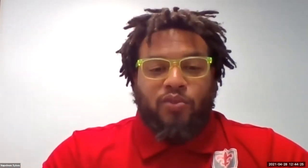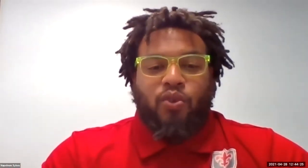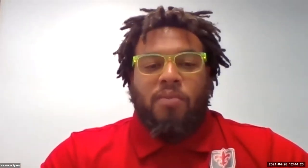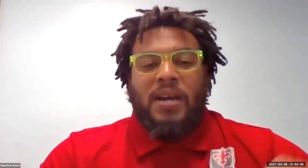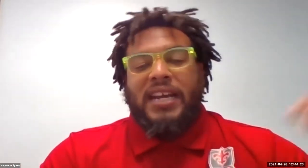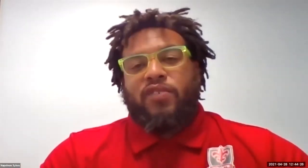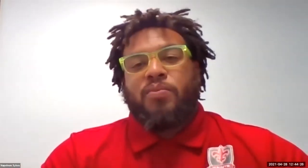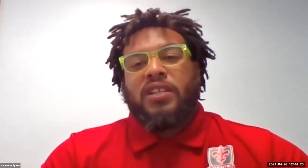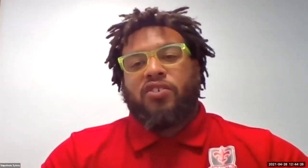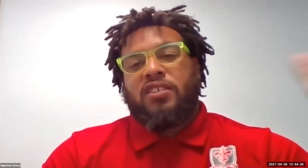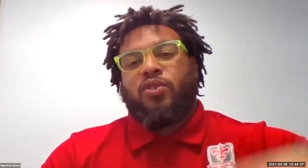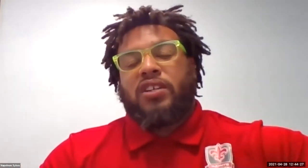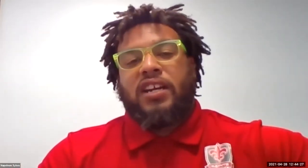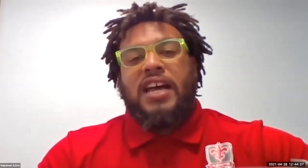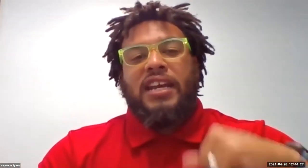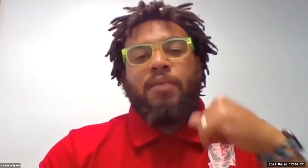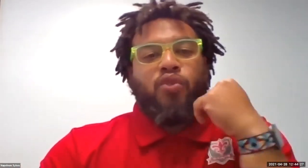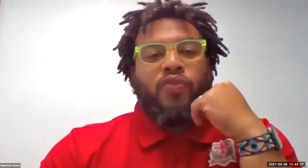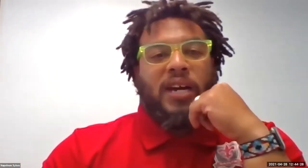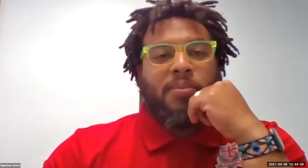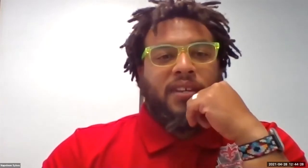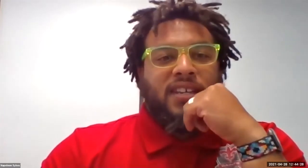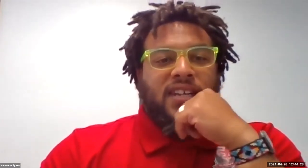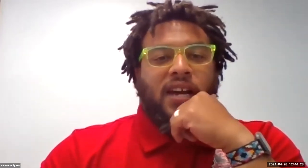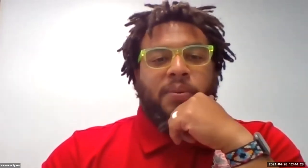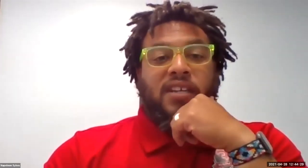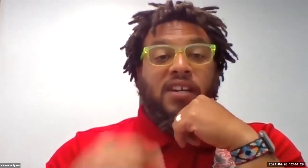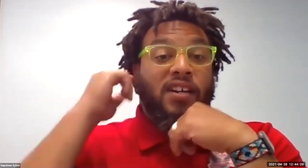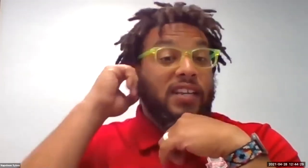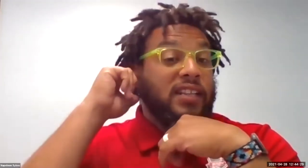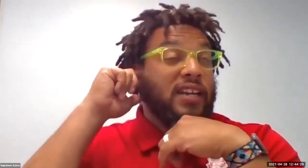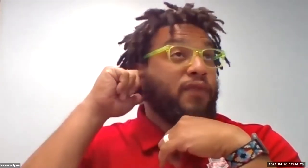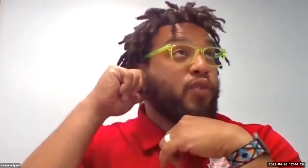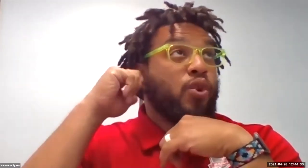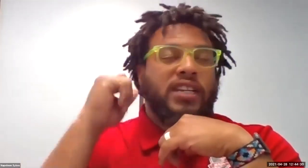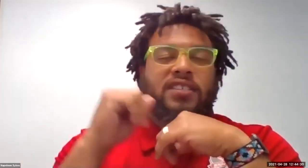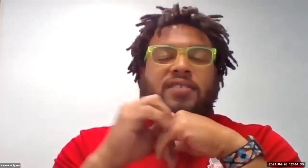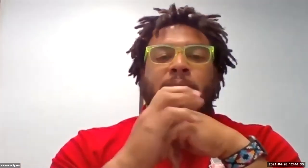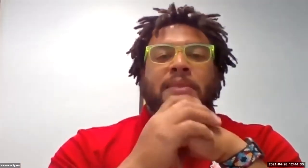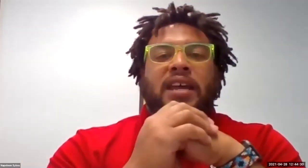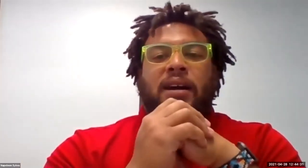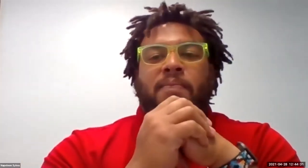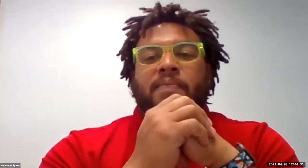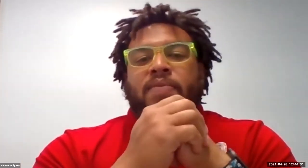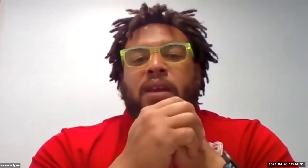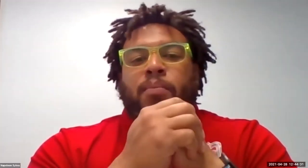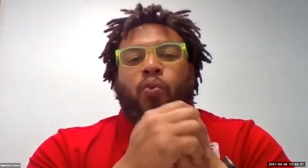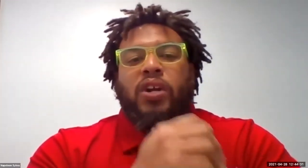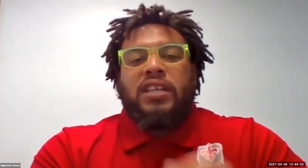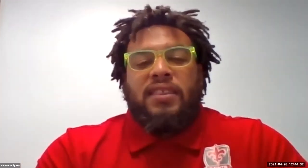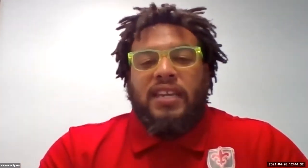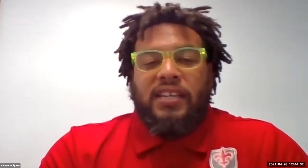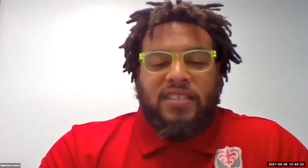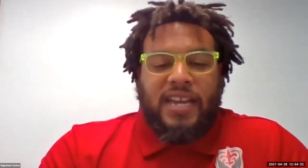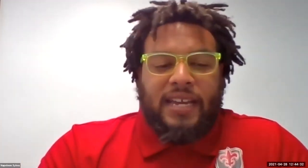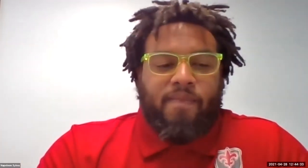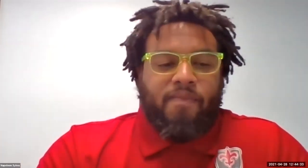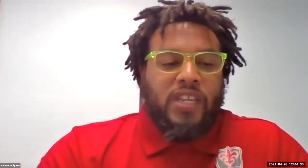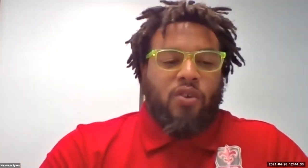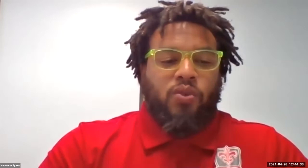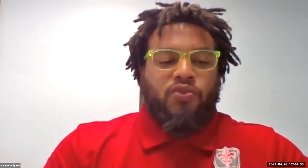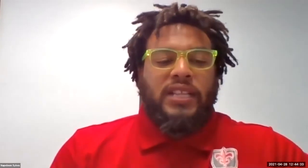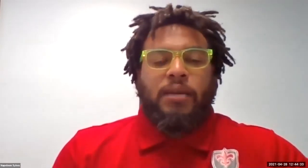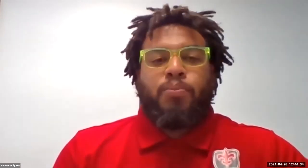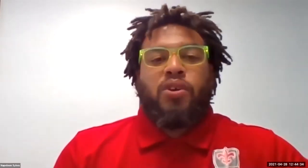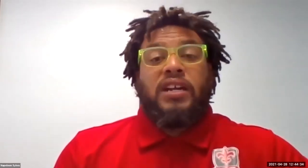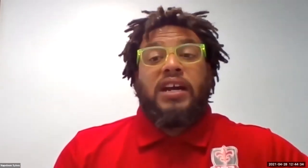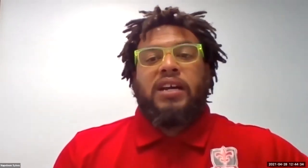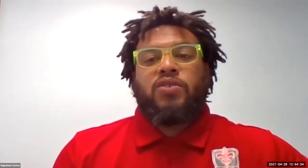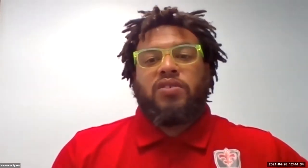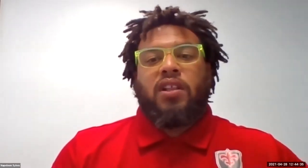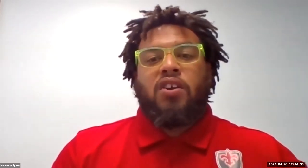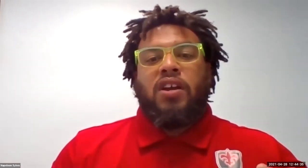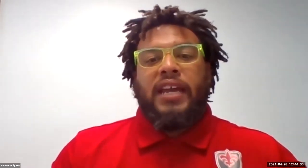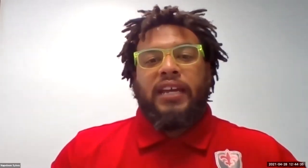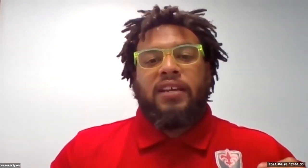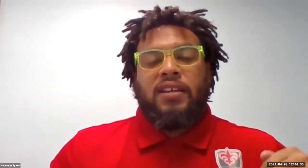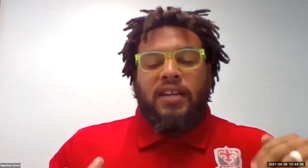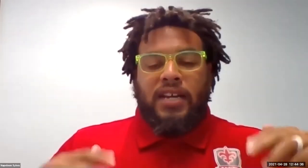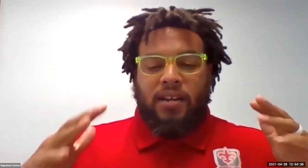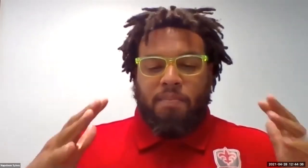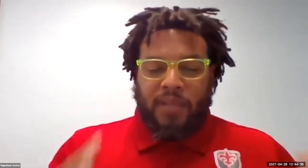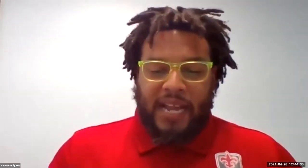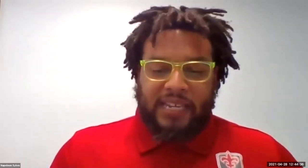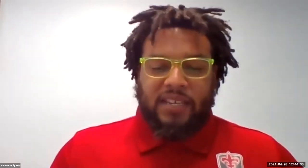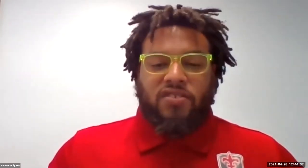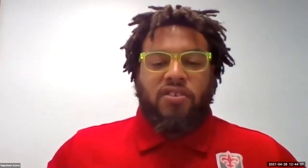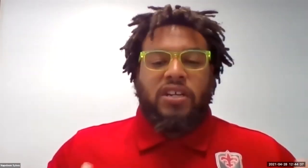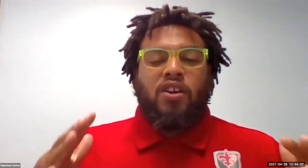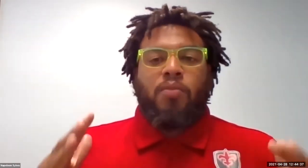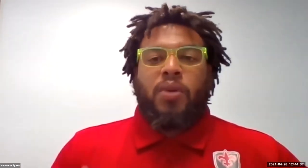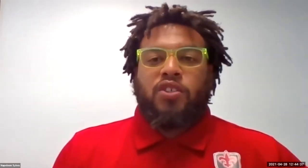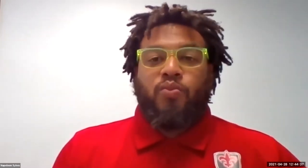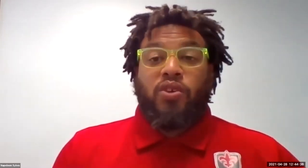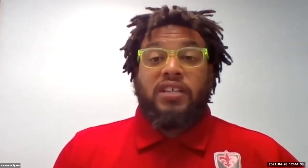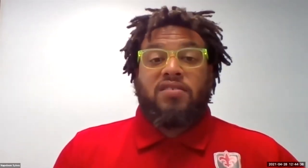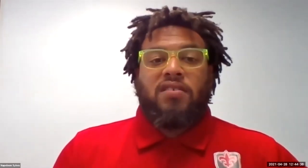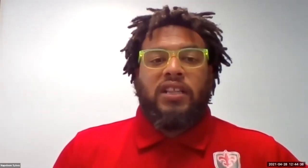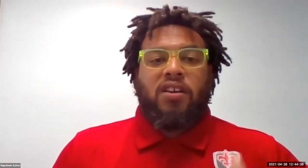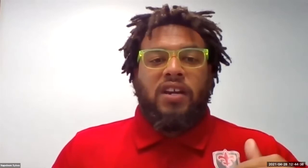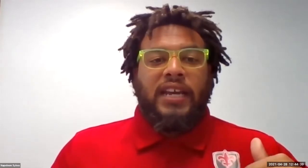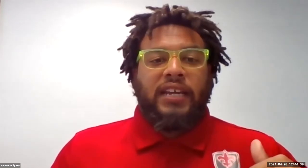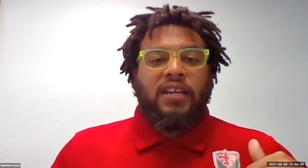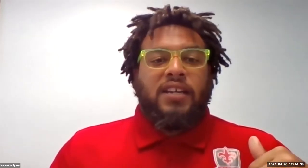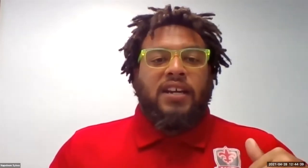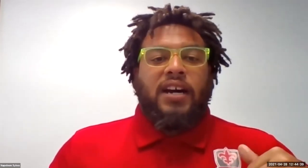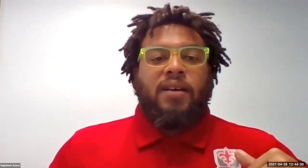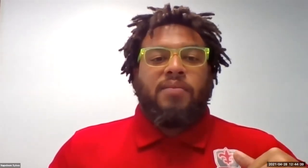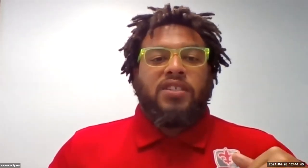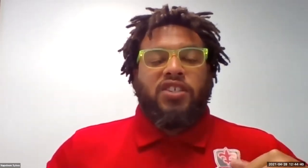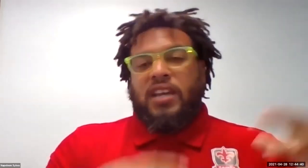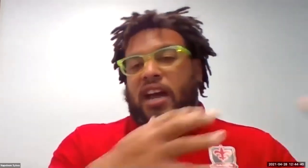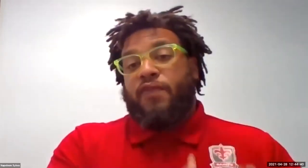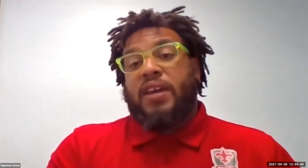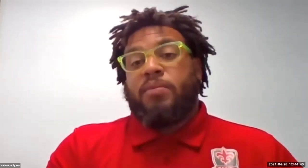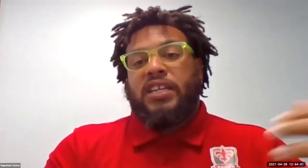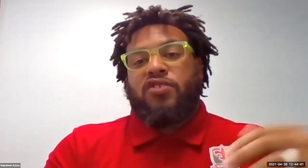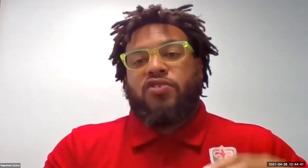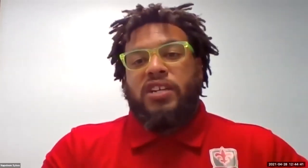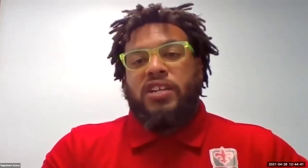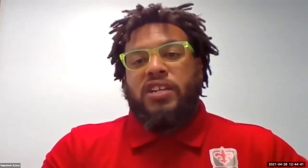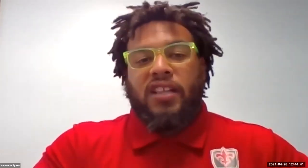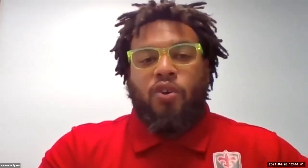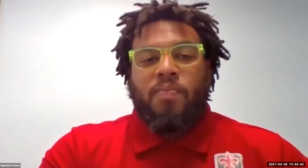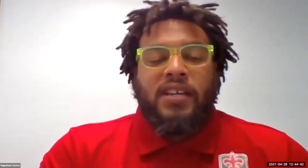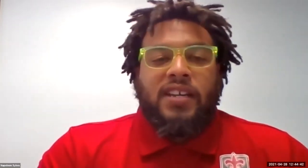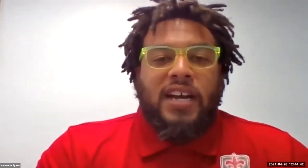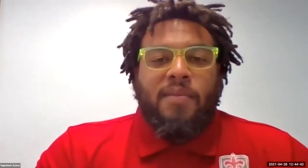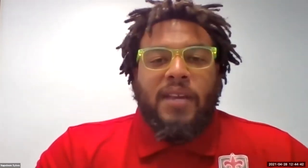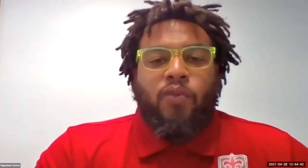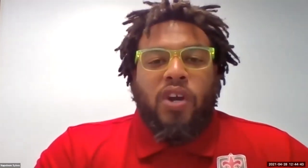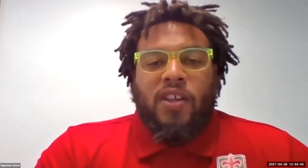That experience - getting to be there at a place that was part of our Sunday ritual and